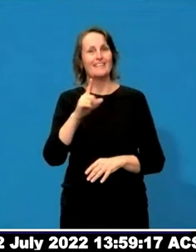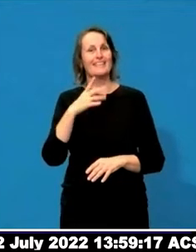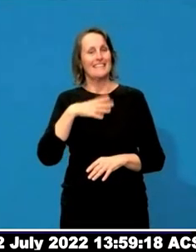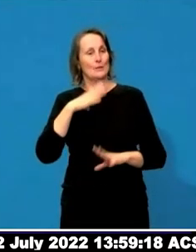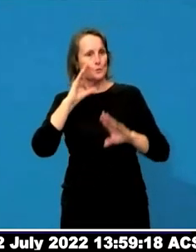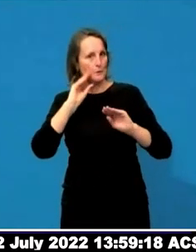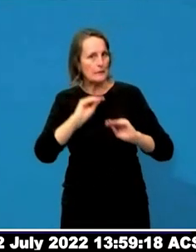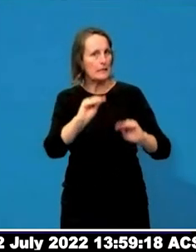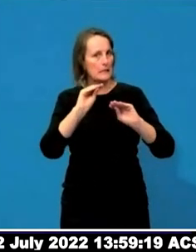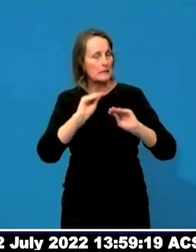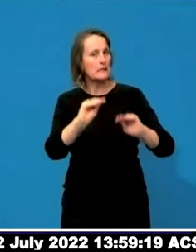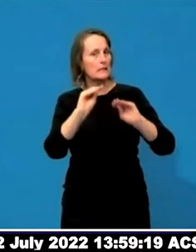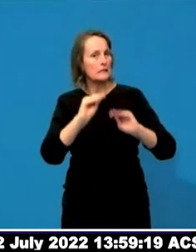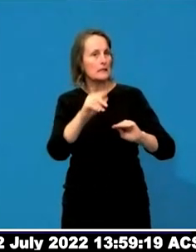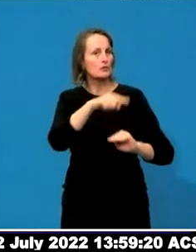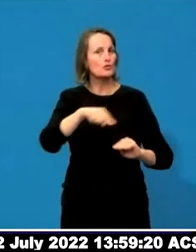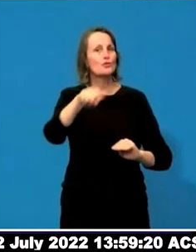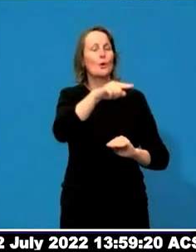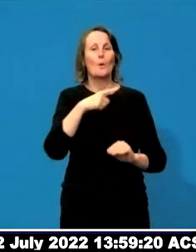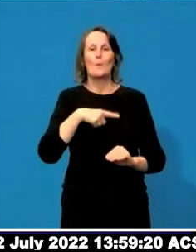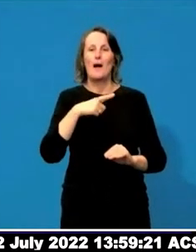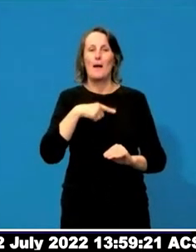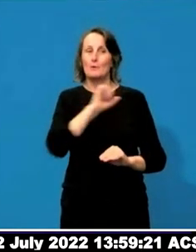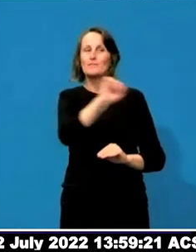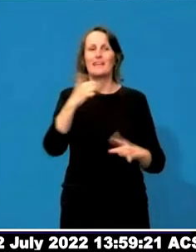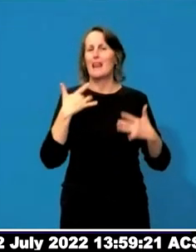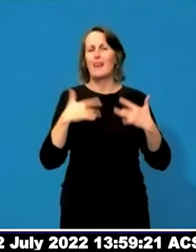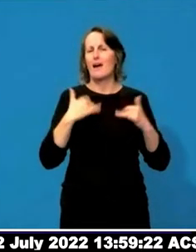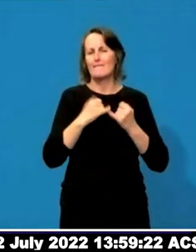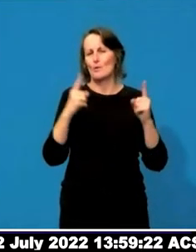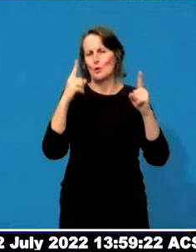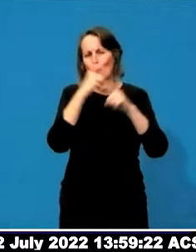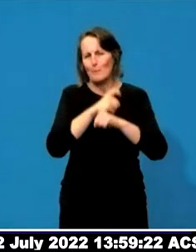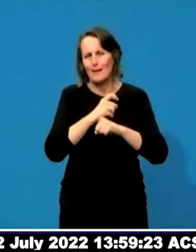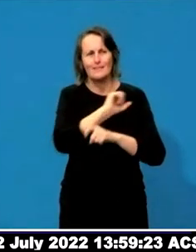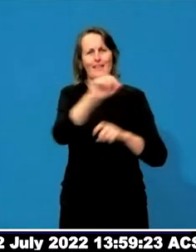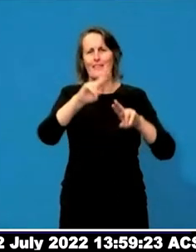because of the complexity of their lives, because of their family obligations,